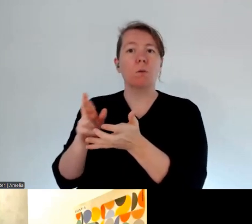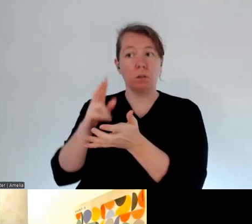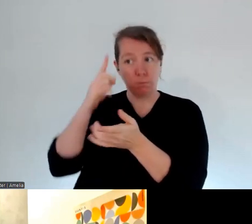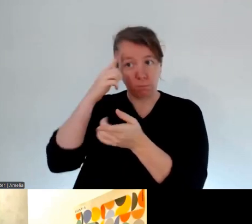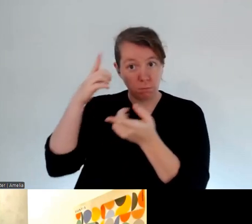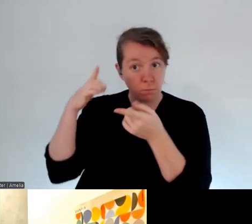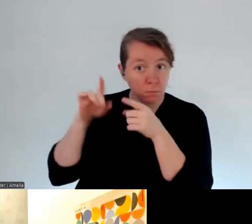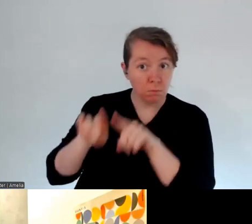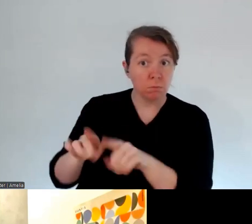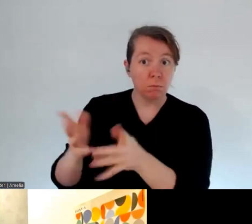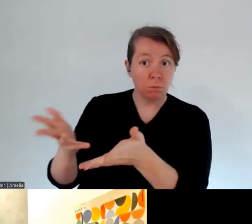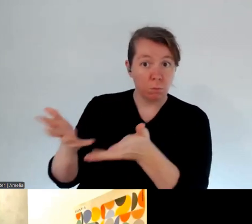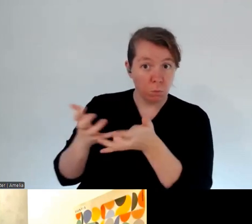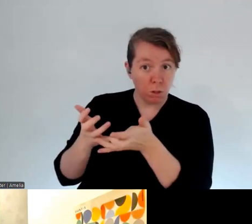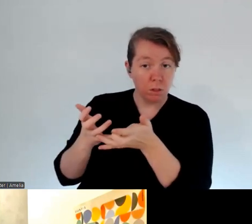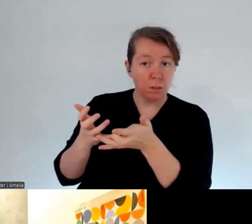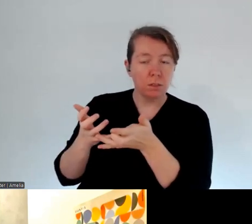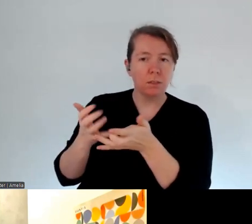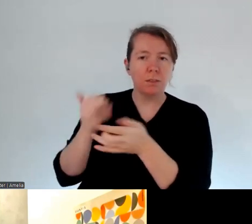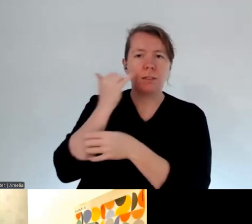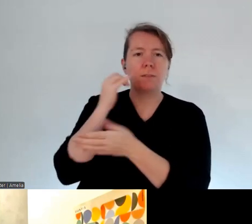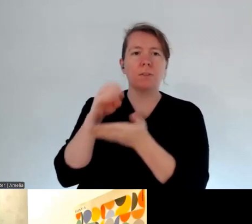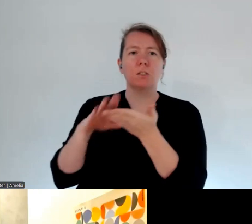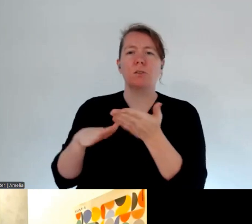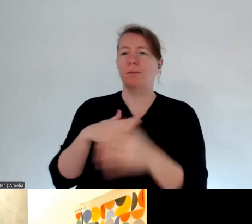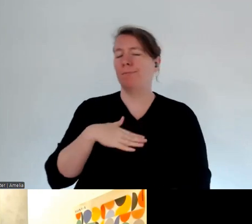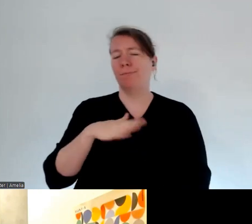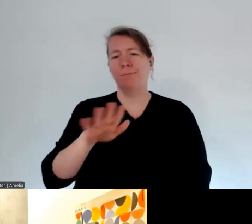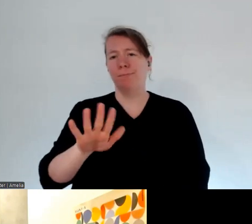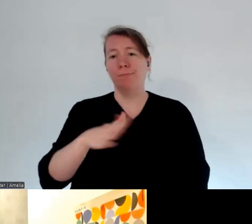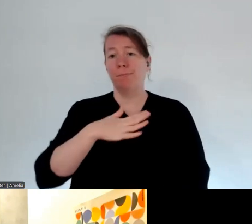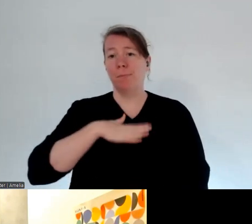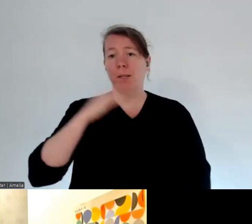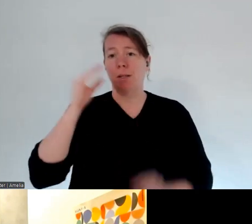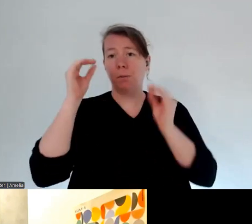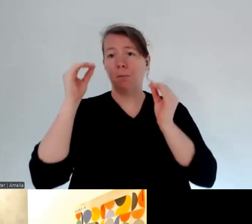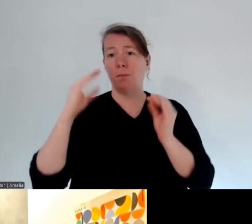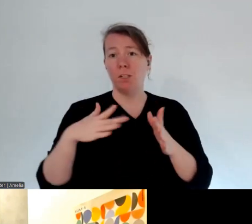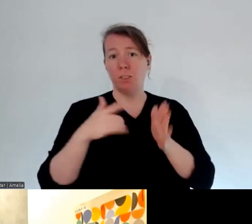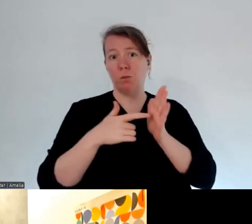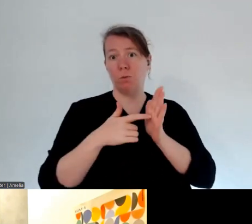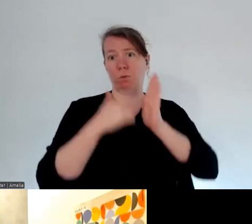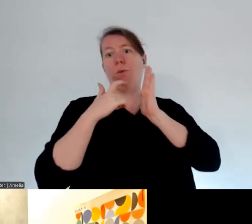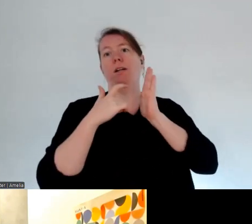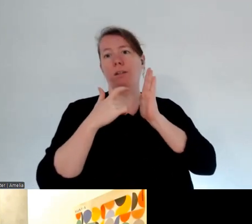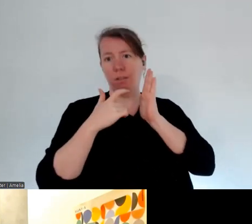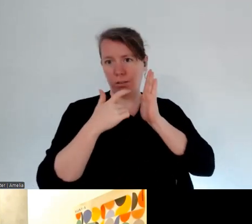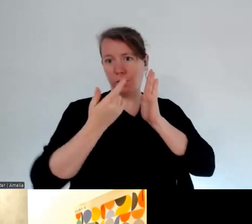Um, if a student were to tell me, "Oh, my professor is, like, you know, requiring that we are all on the public internet",